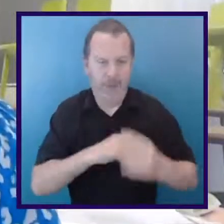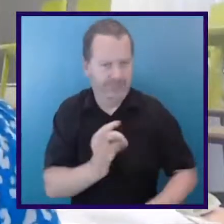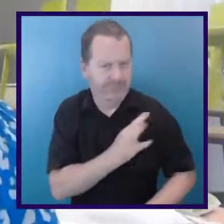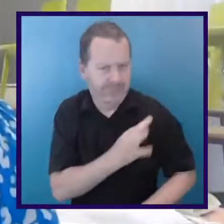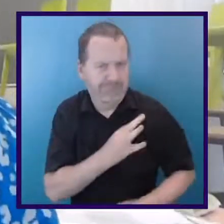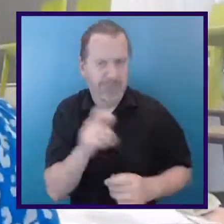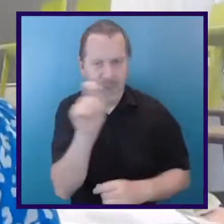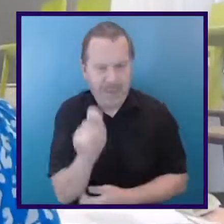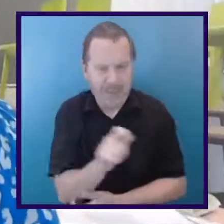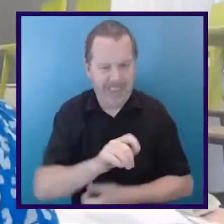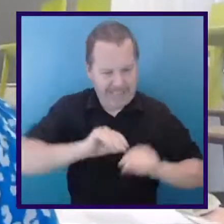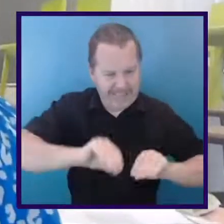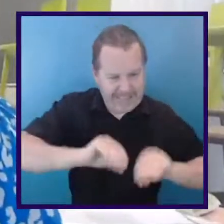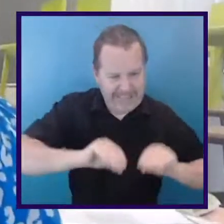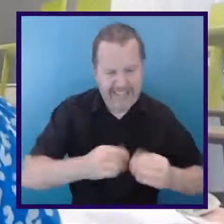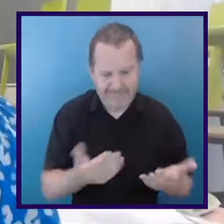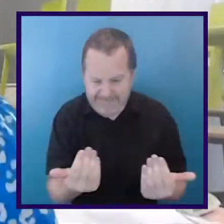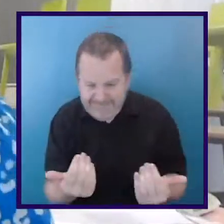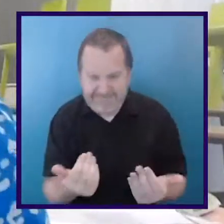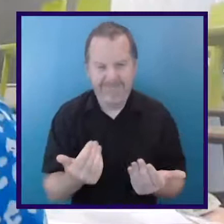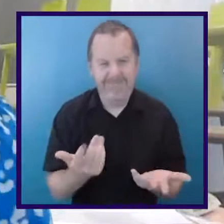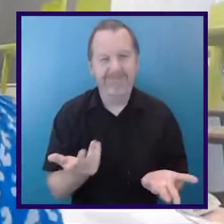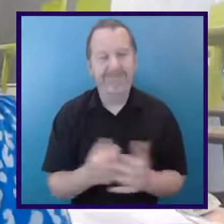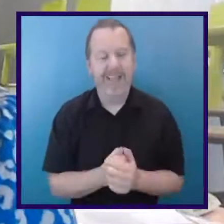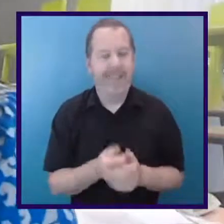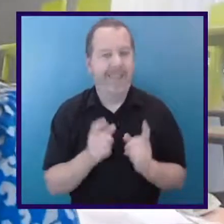date, appealing to the students and making sure languages are attractive to them.